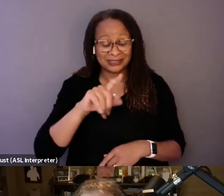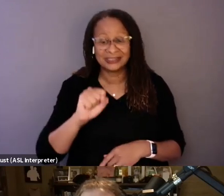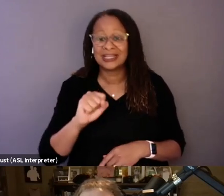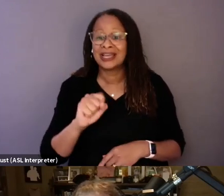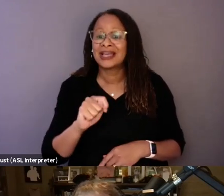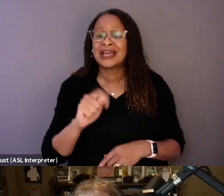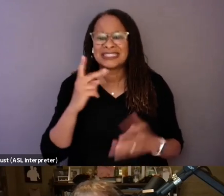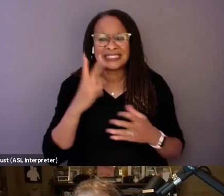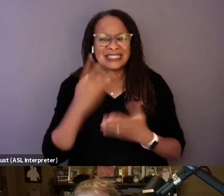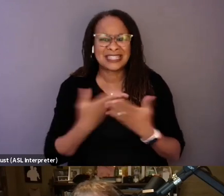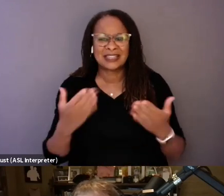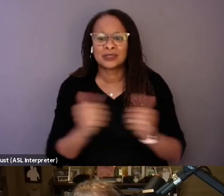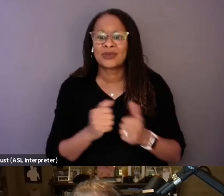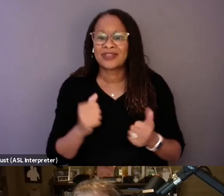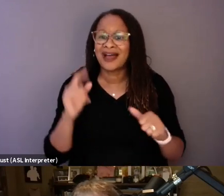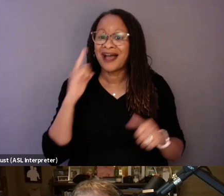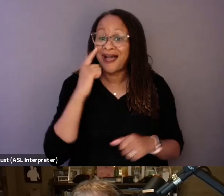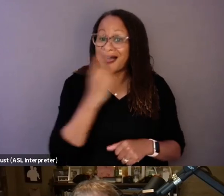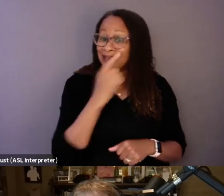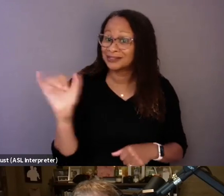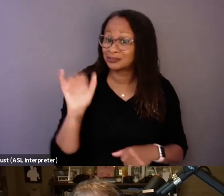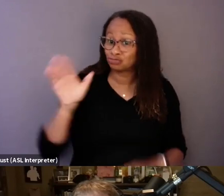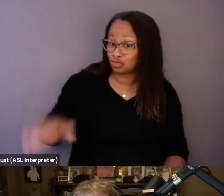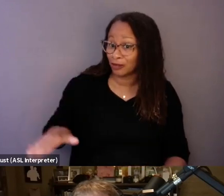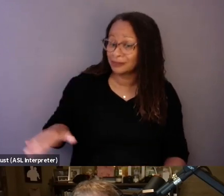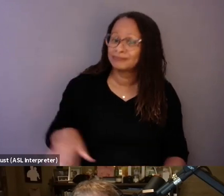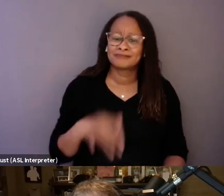and John was sort of that way. You see it fresh.